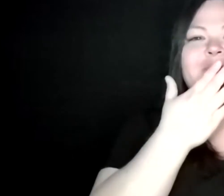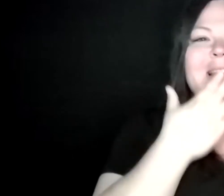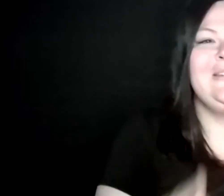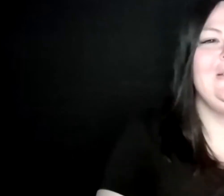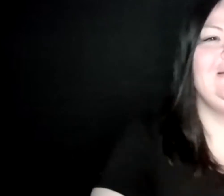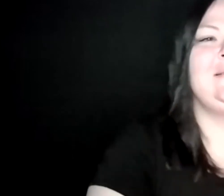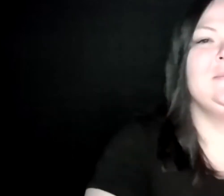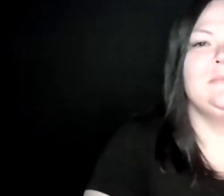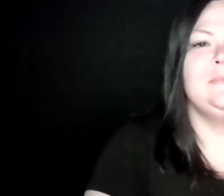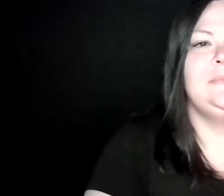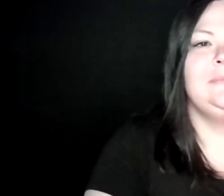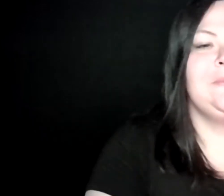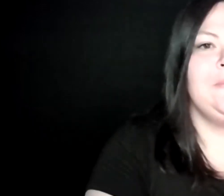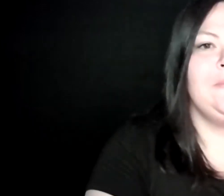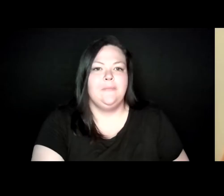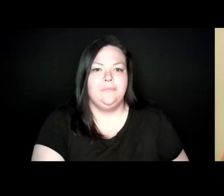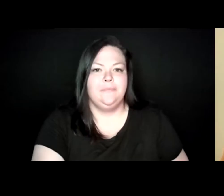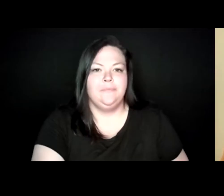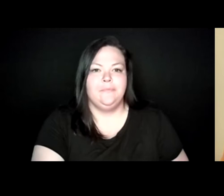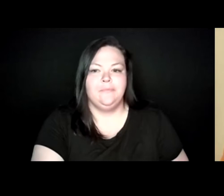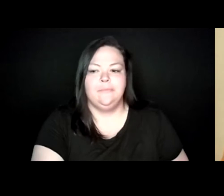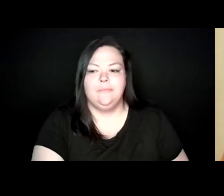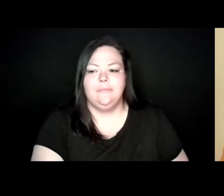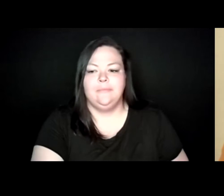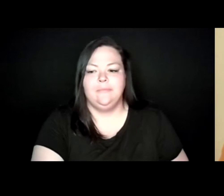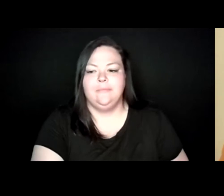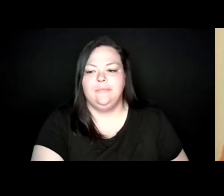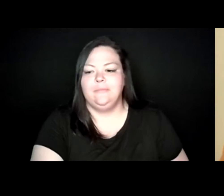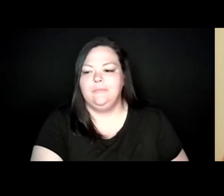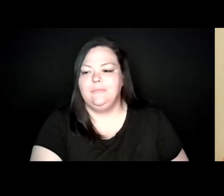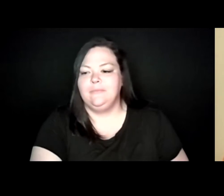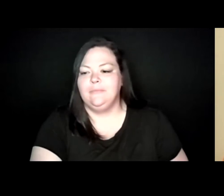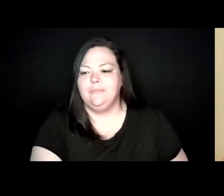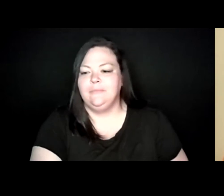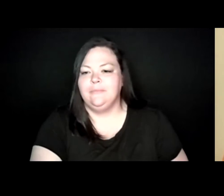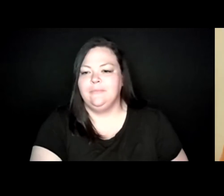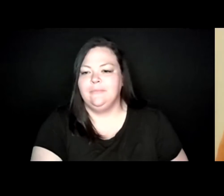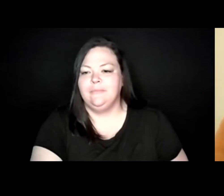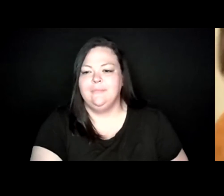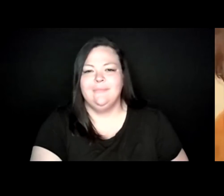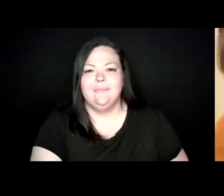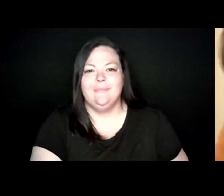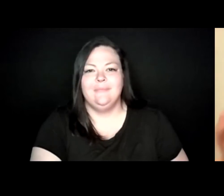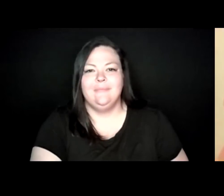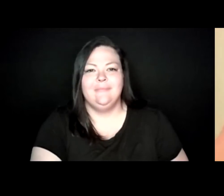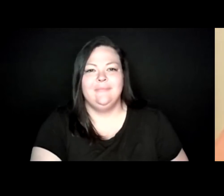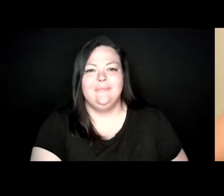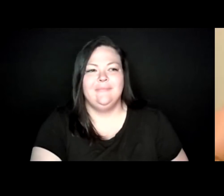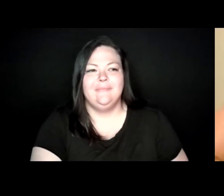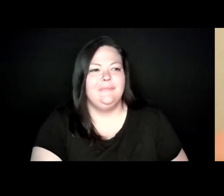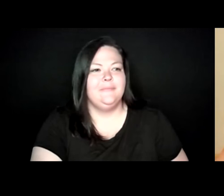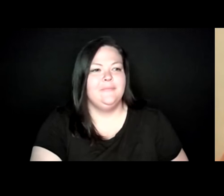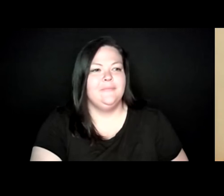thanks for like letting us end on something that's fun, um.